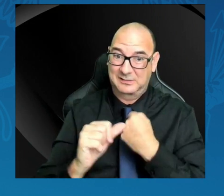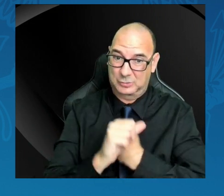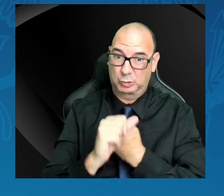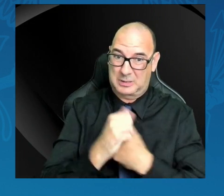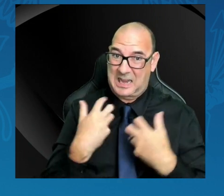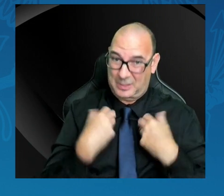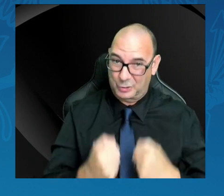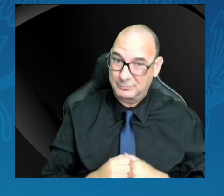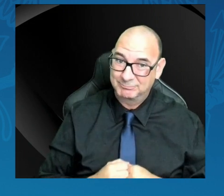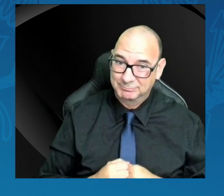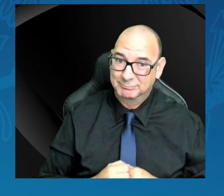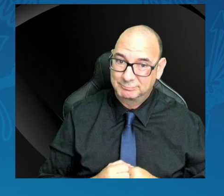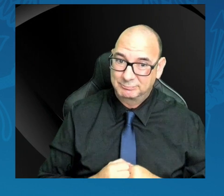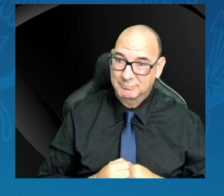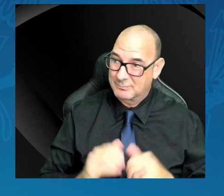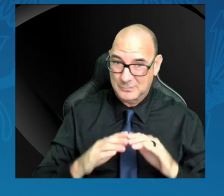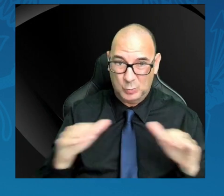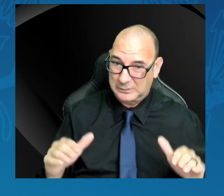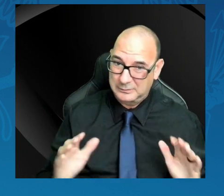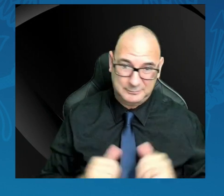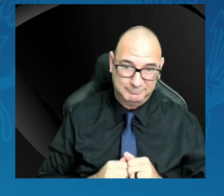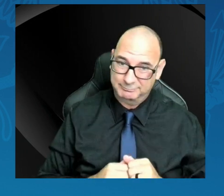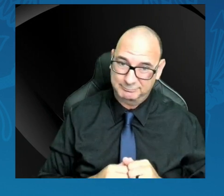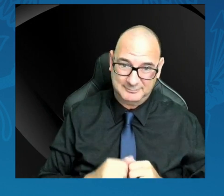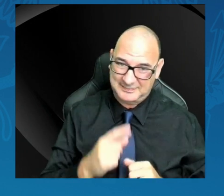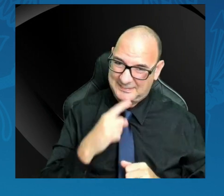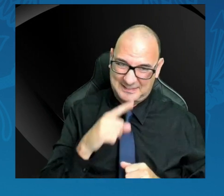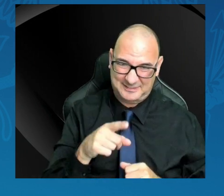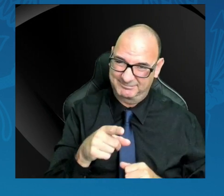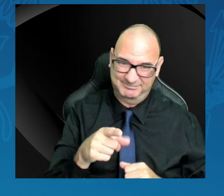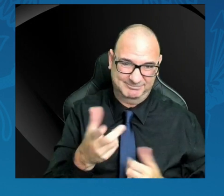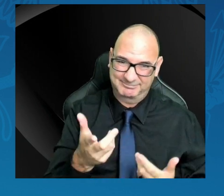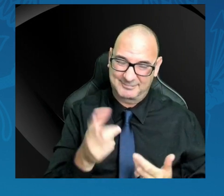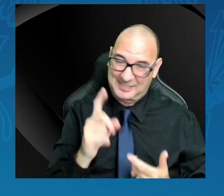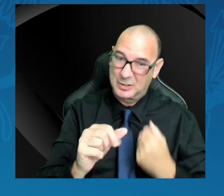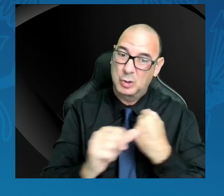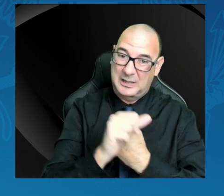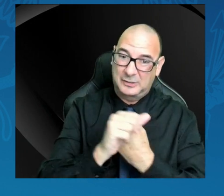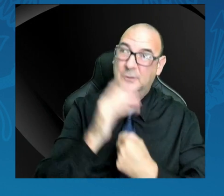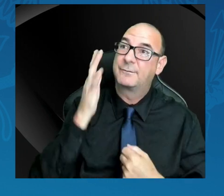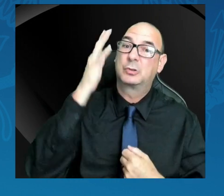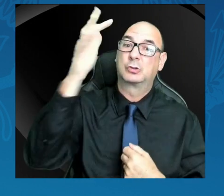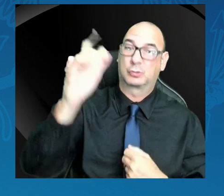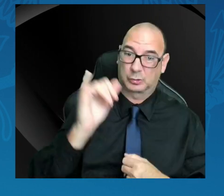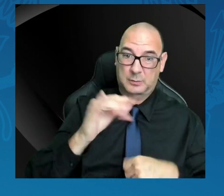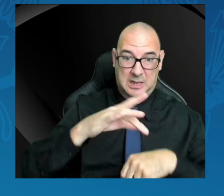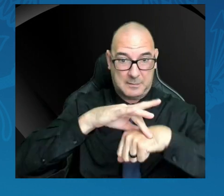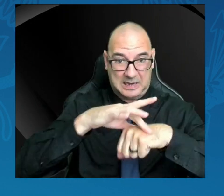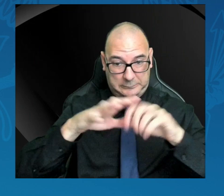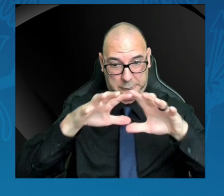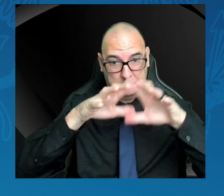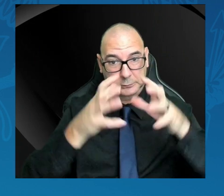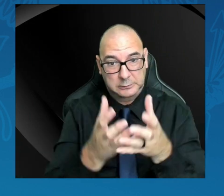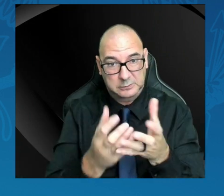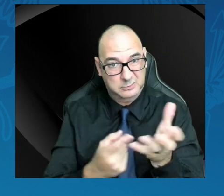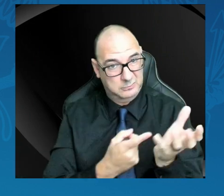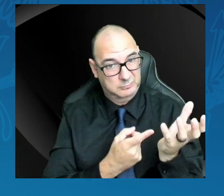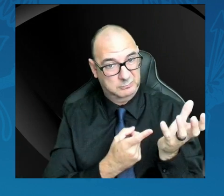They also threaten the future of our planet. Diesel exhaust is a greenhouse gas.